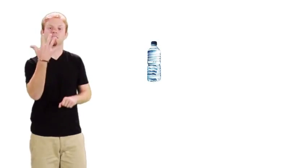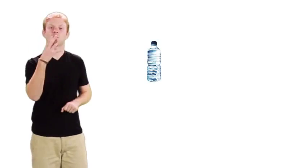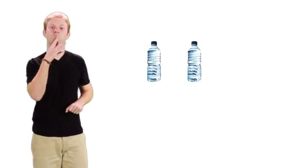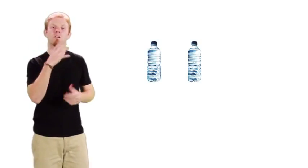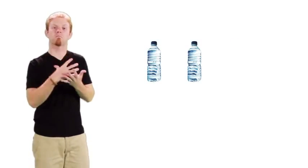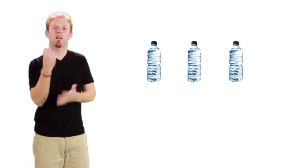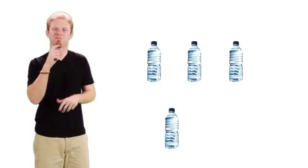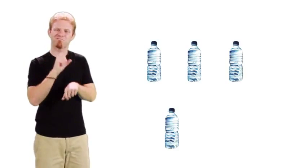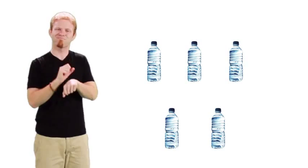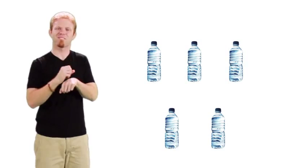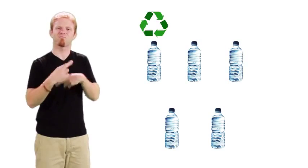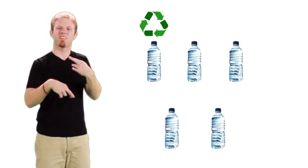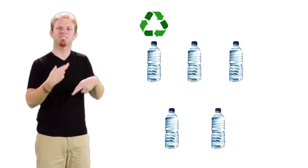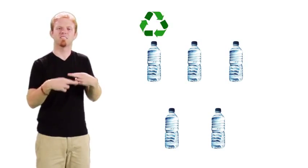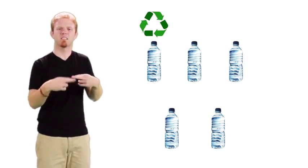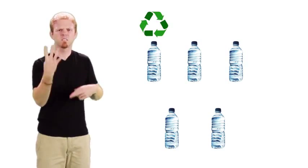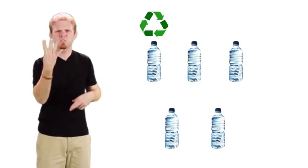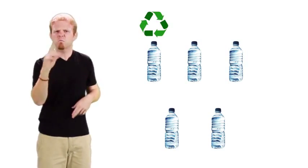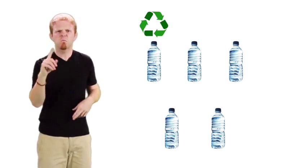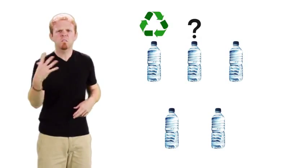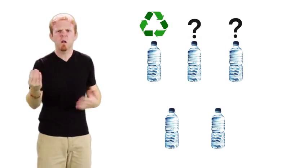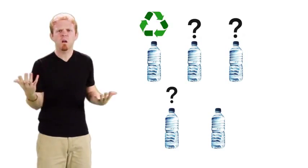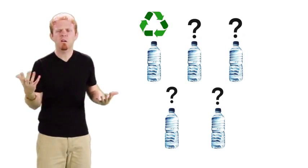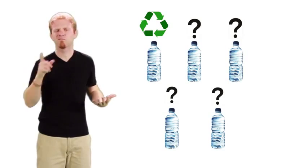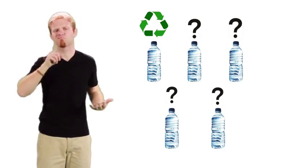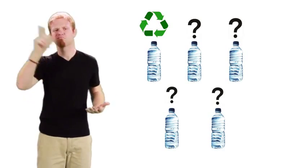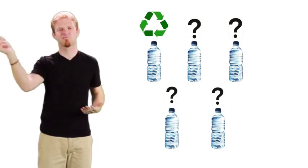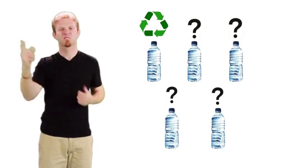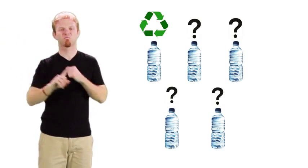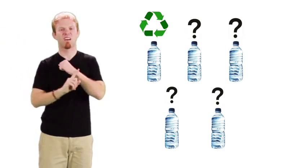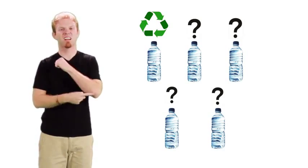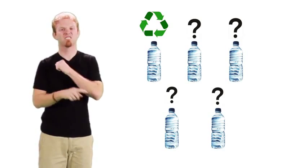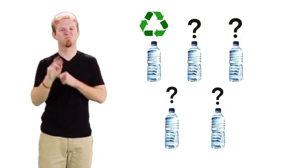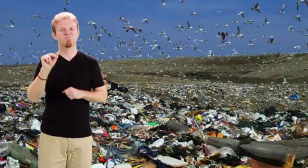Only one in five water bottles are actually recycled; the other four bottles end up in trash.